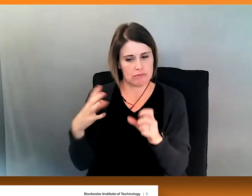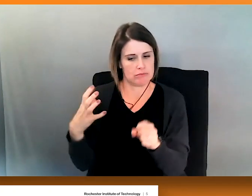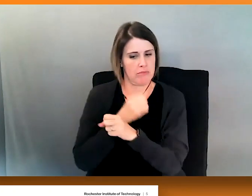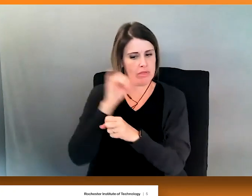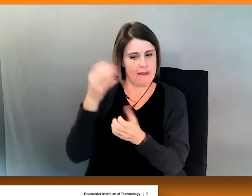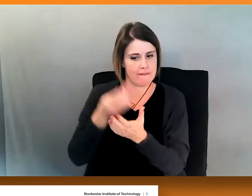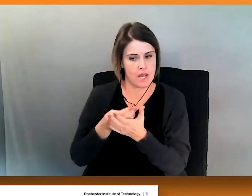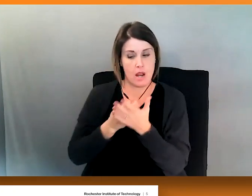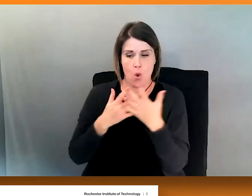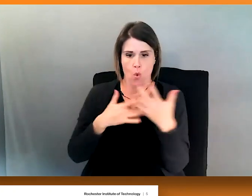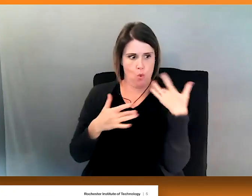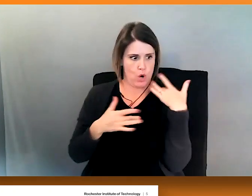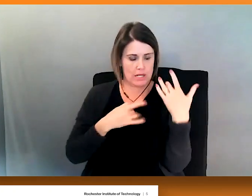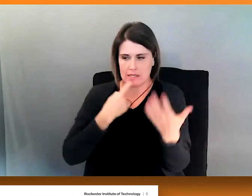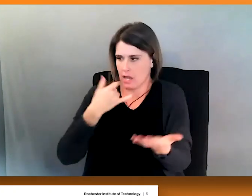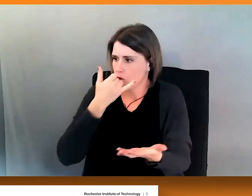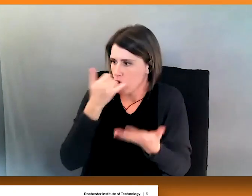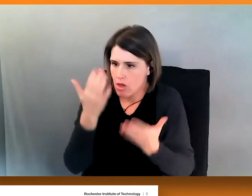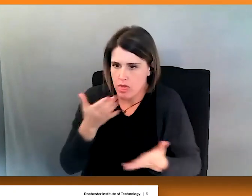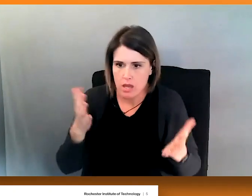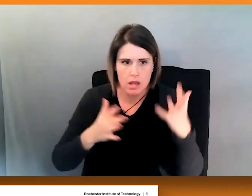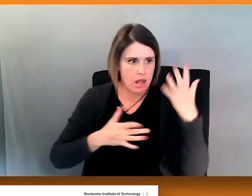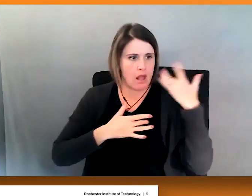about saying the wrong thing.